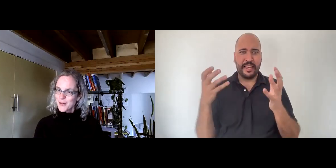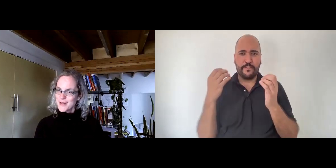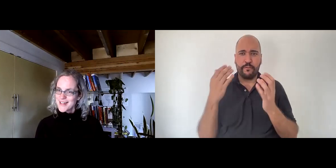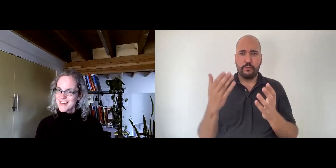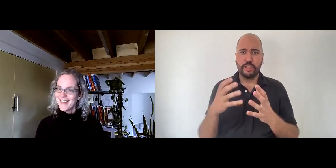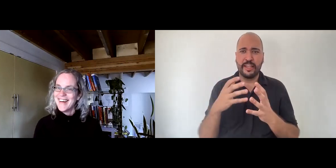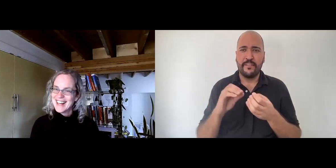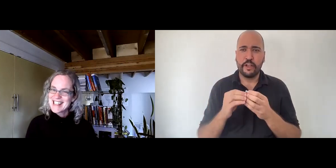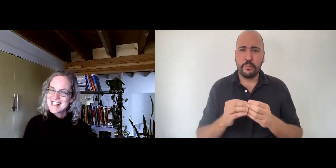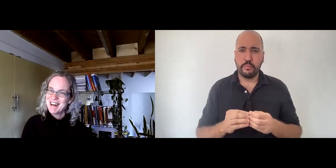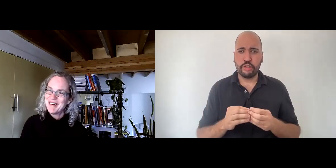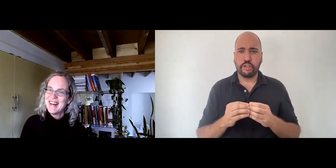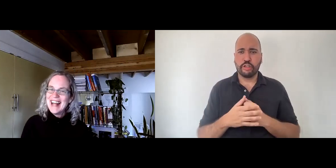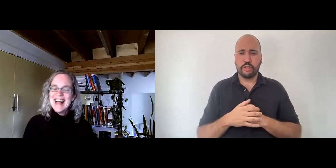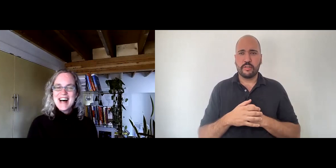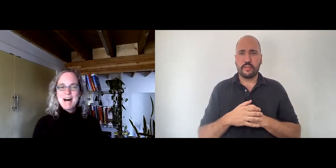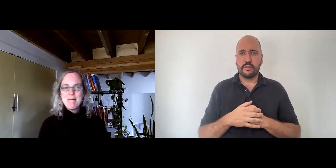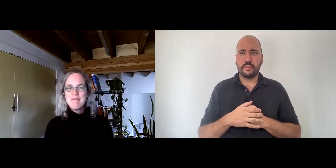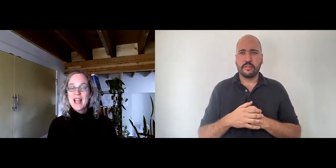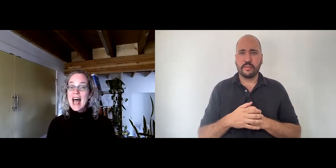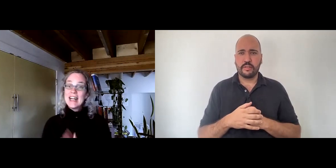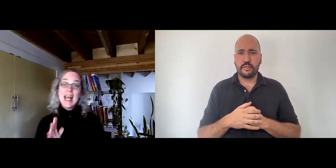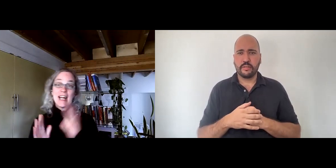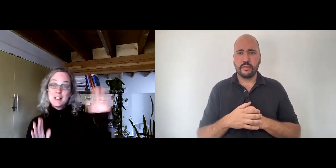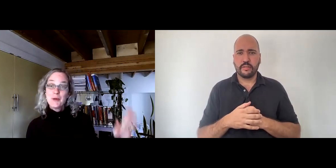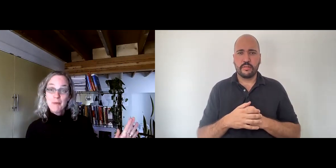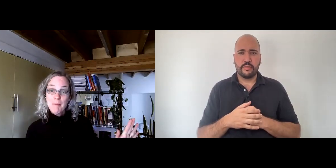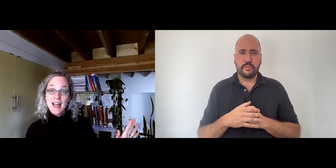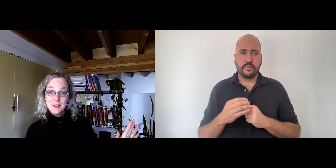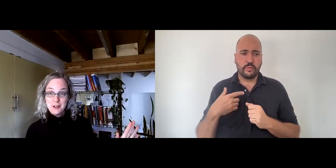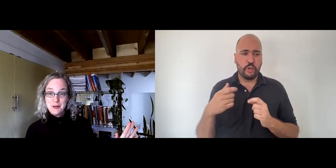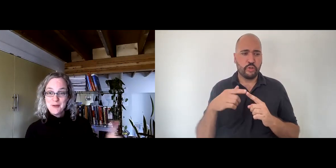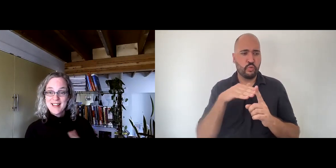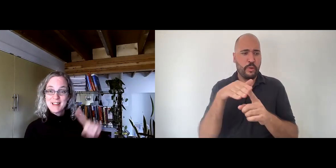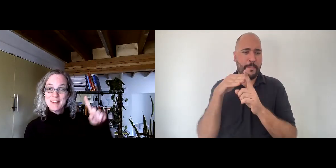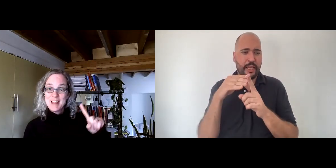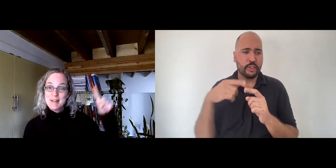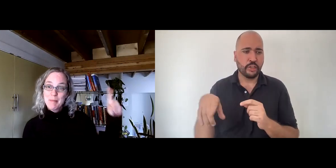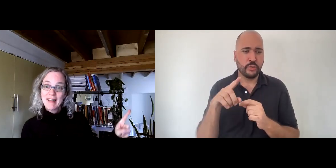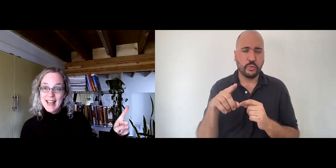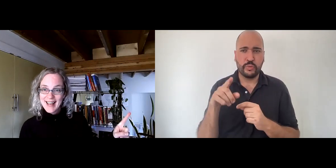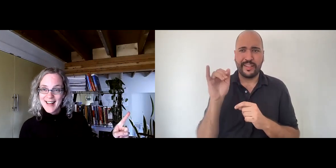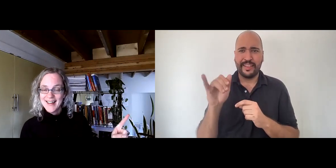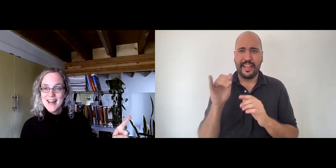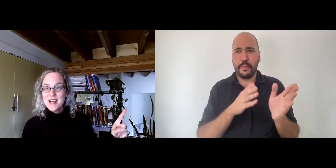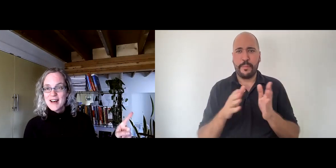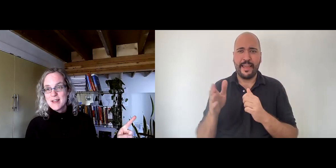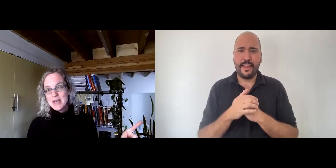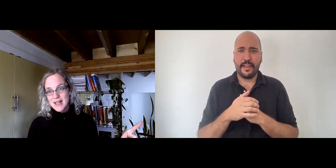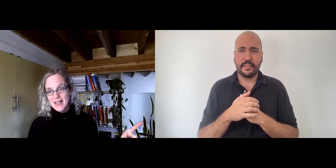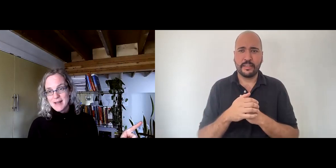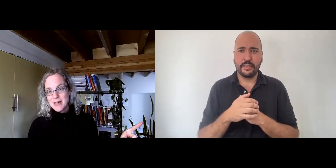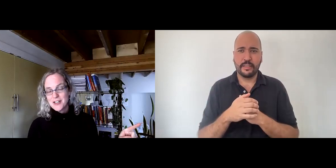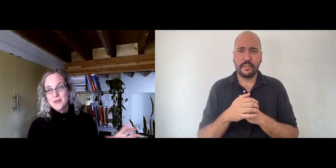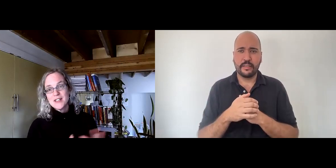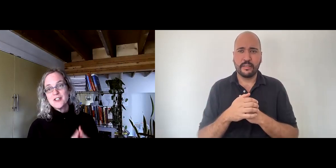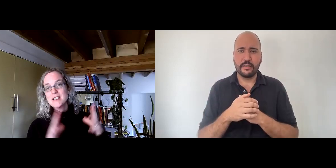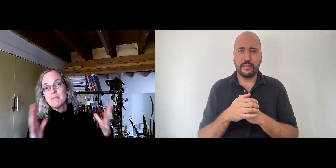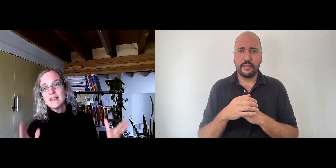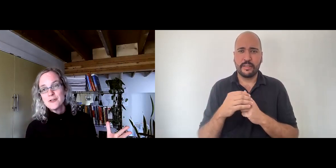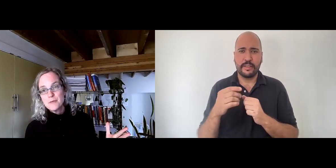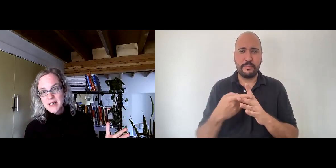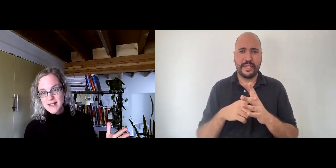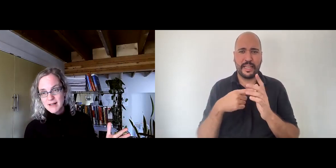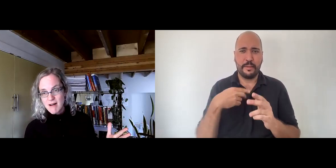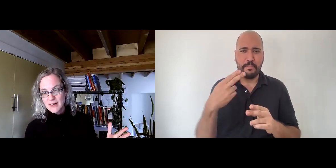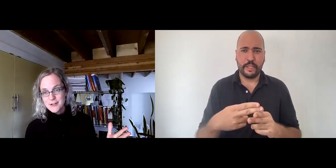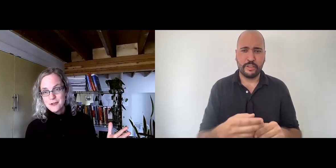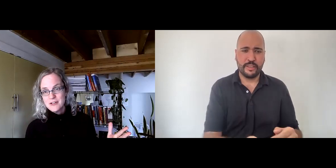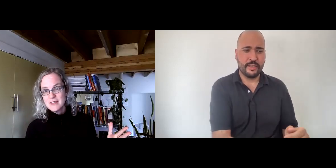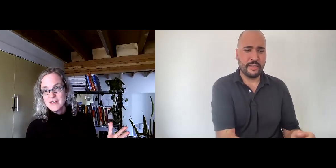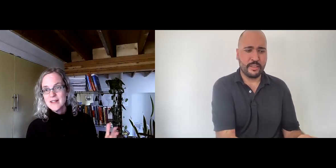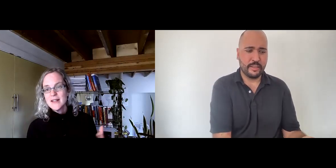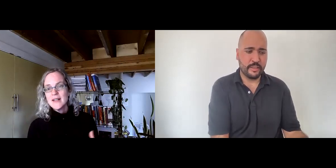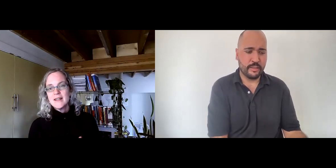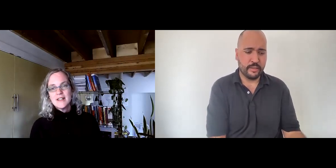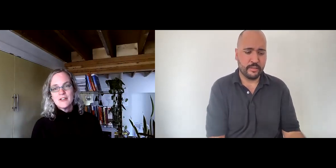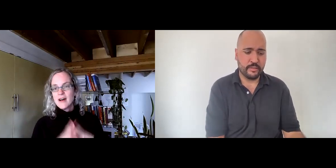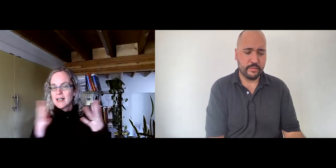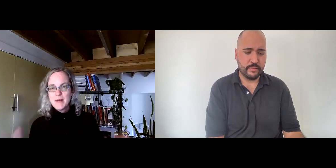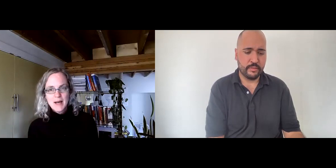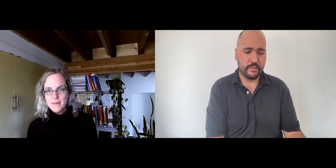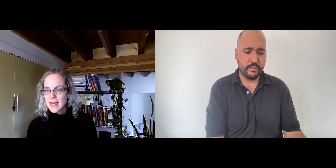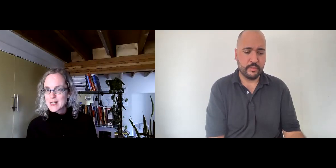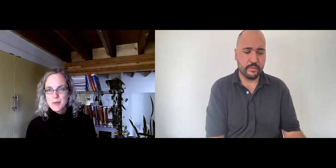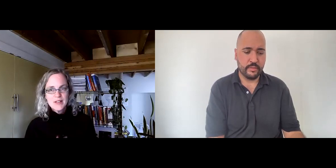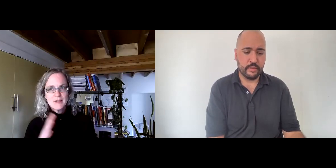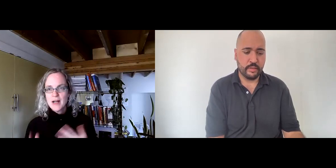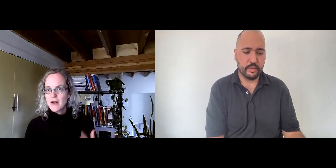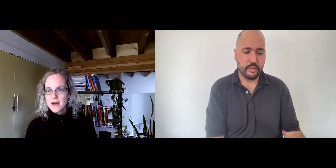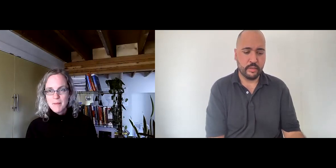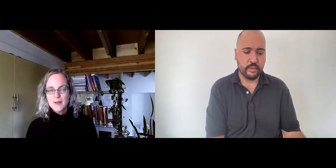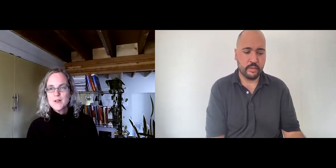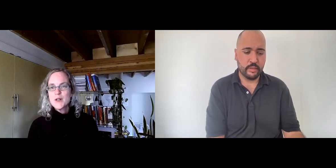So, and I just wanna remind you that the plan at the beginning I mentioned was just to build your basic knowledge that you're not gonna become an expert and run all the numbers.